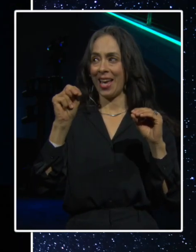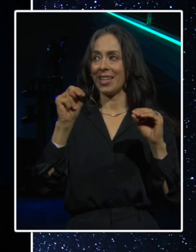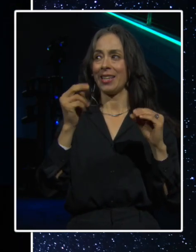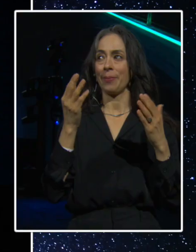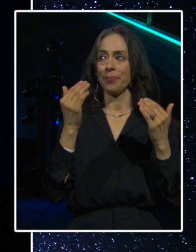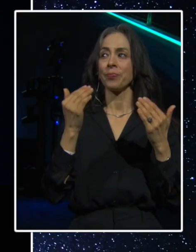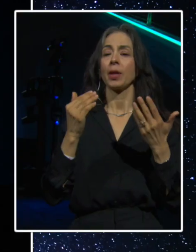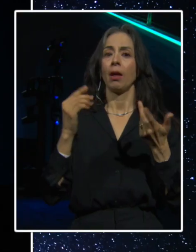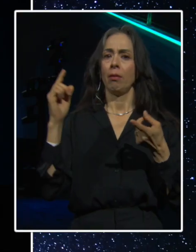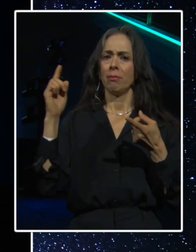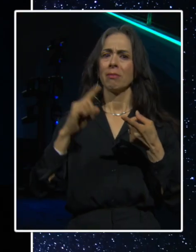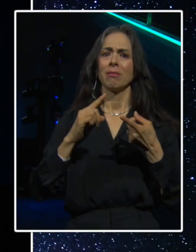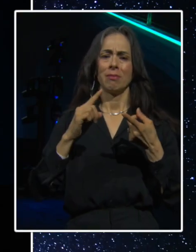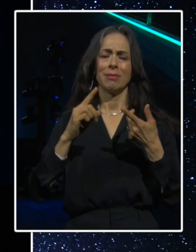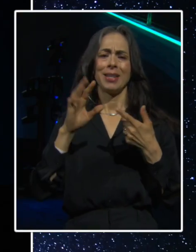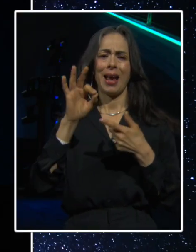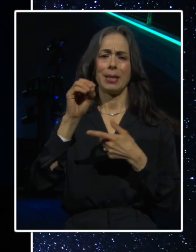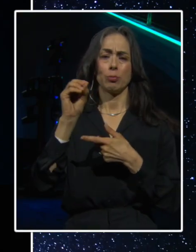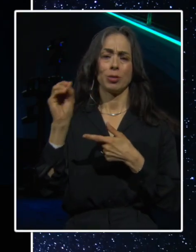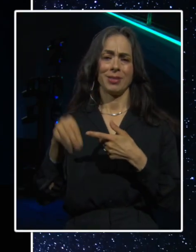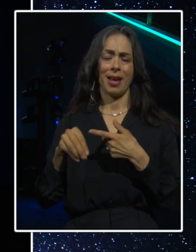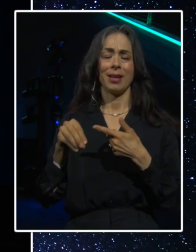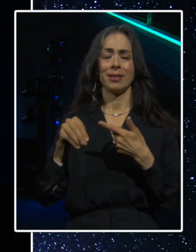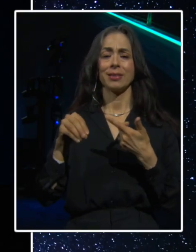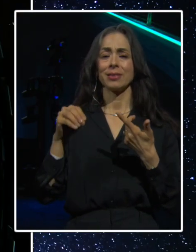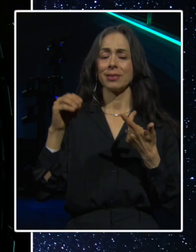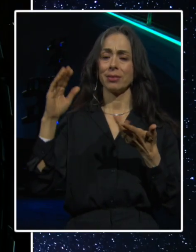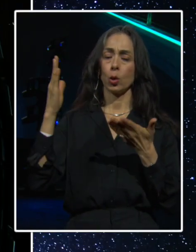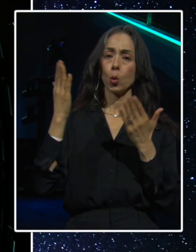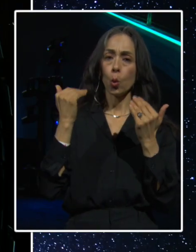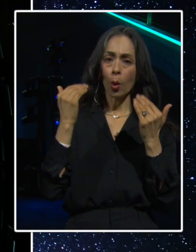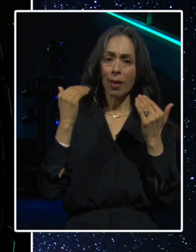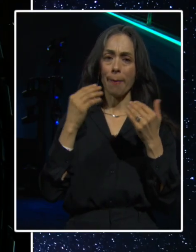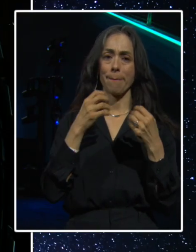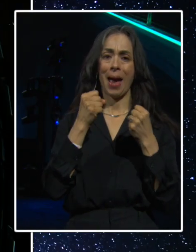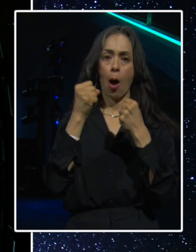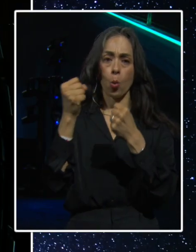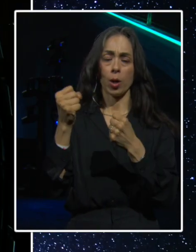deliver up to 90% reduction in cooling power consumption